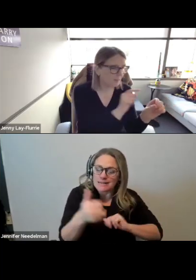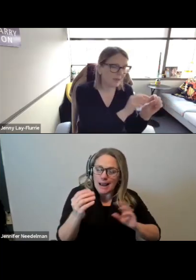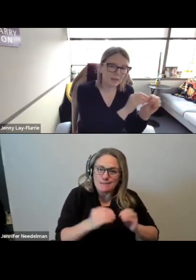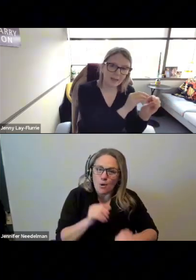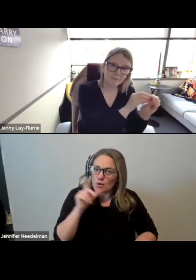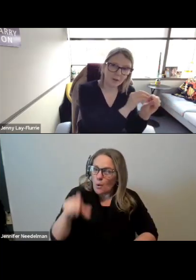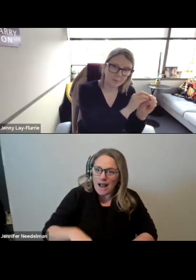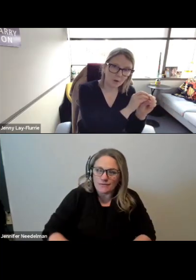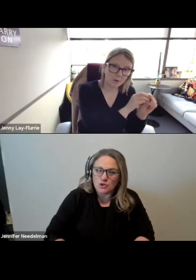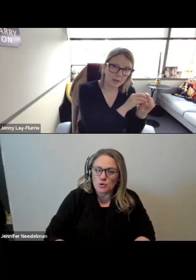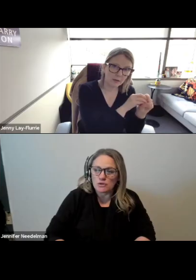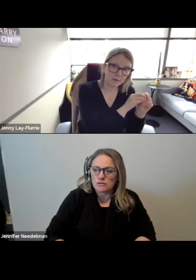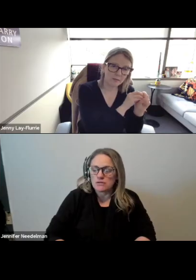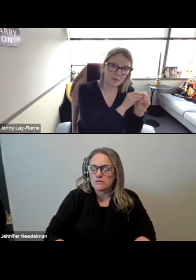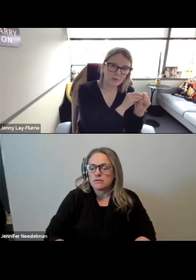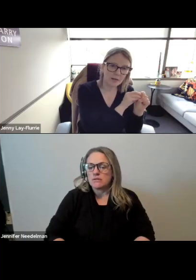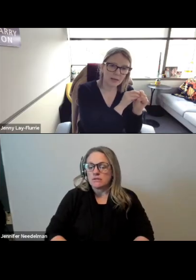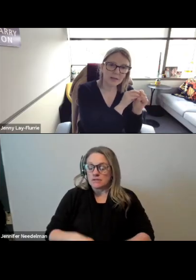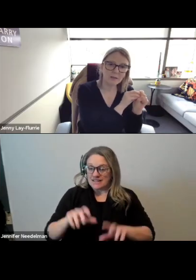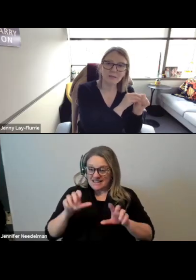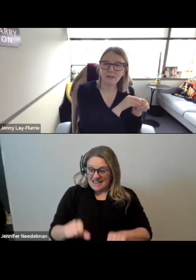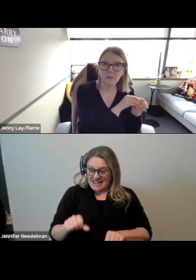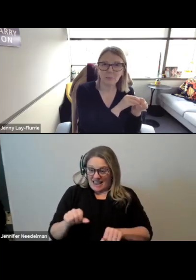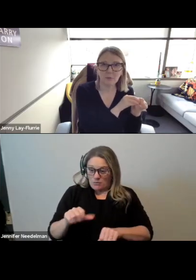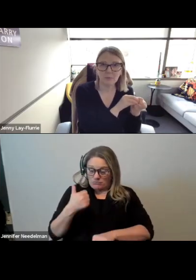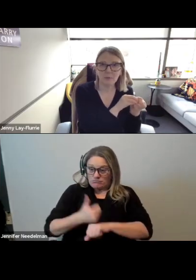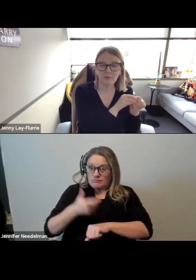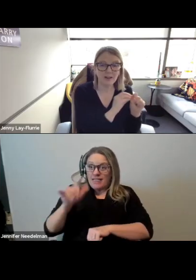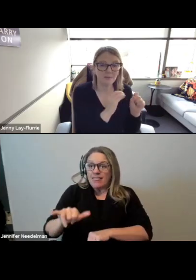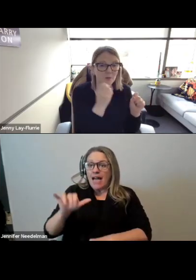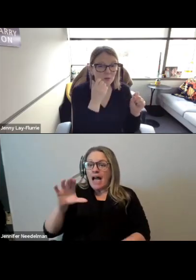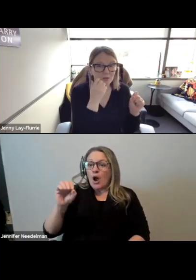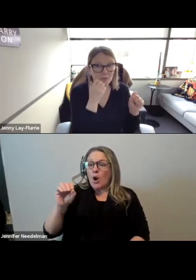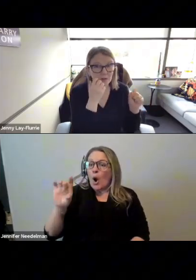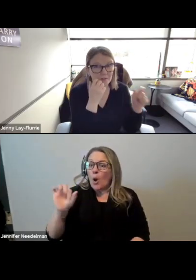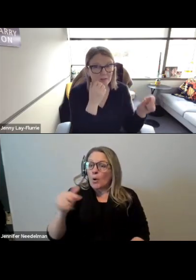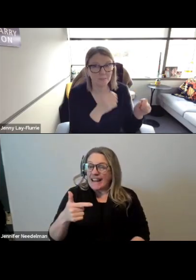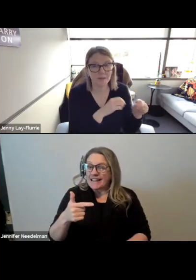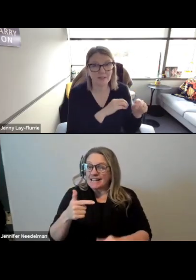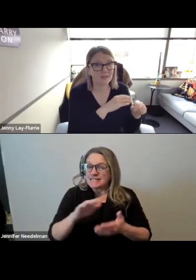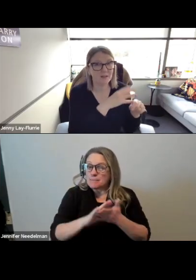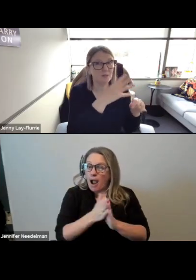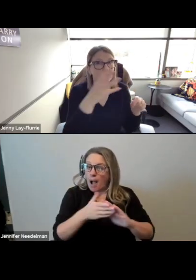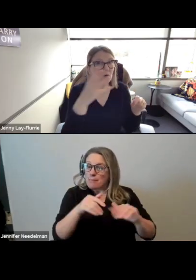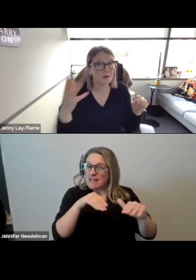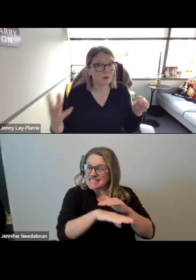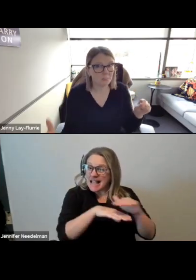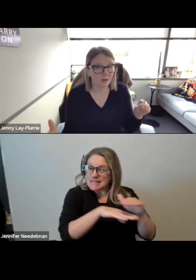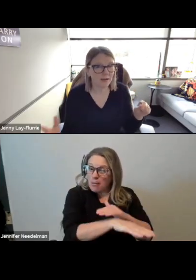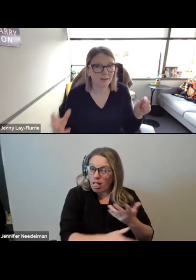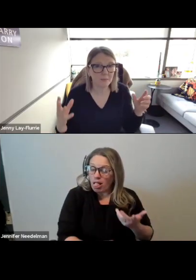Can we make that vibe coding so that it is accessible, in fact, not just for accessibility, is it conformant and compliant?